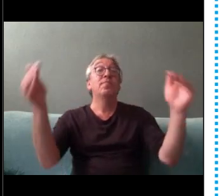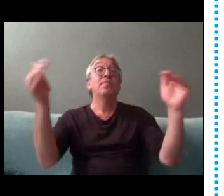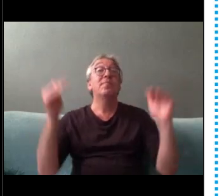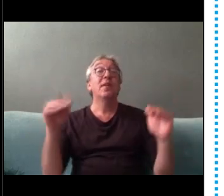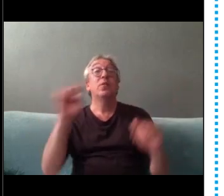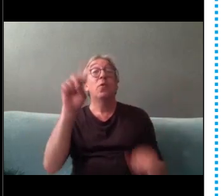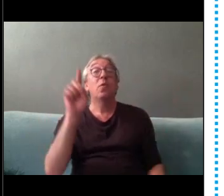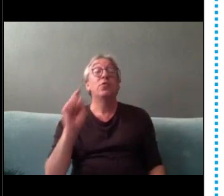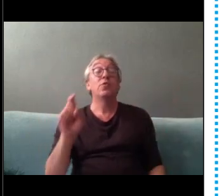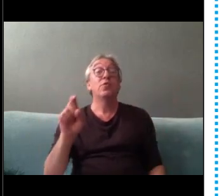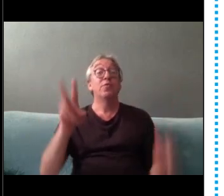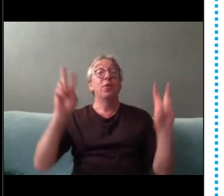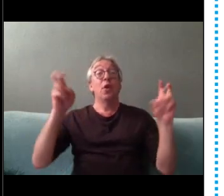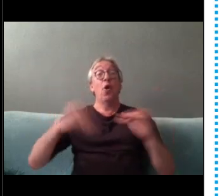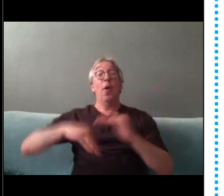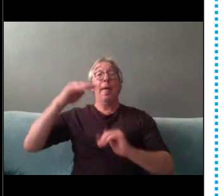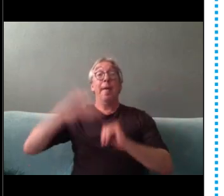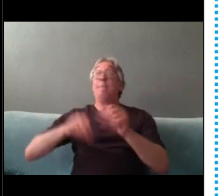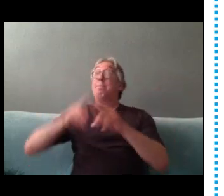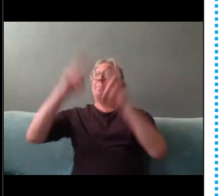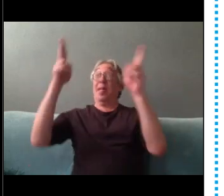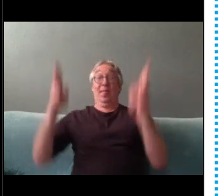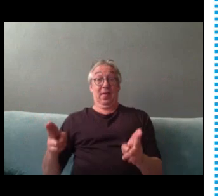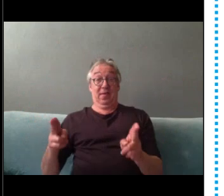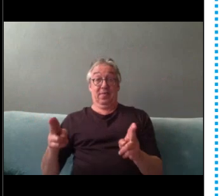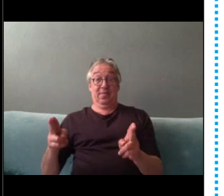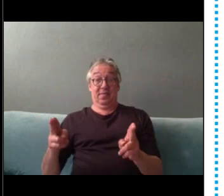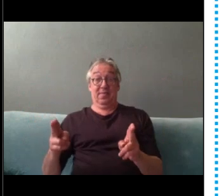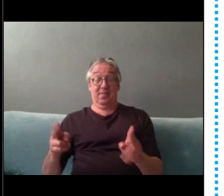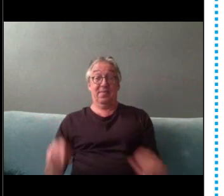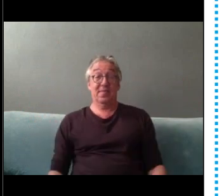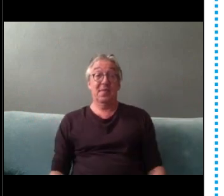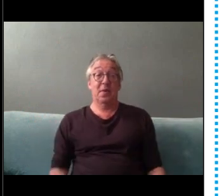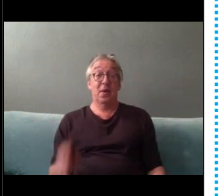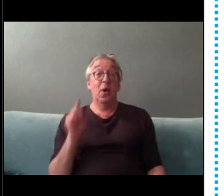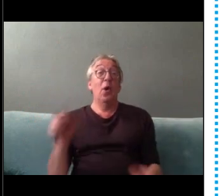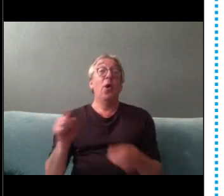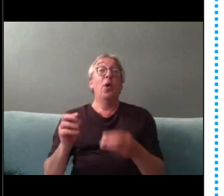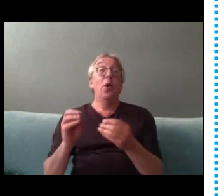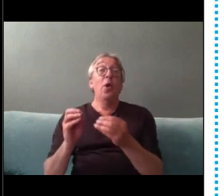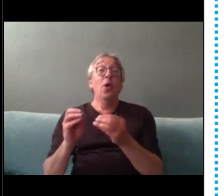The problem with built environment is that it always able to deny accessibility.